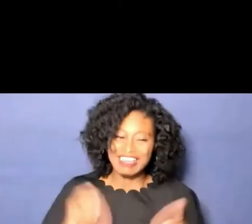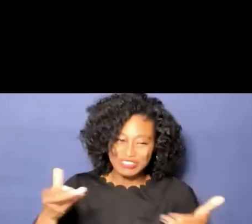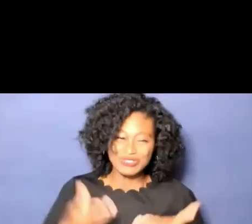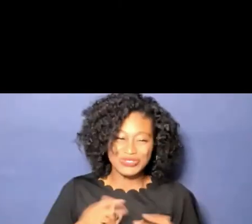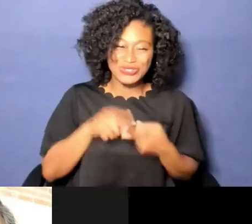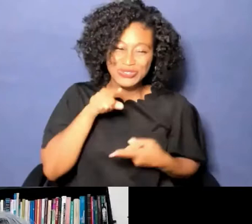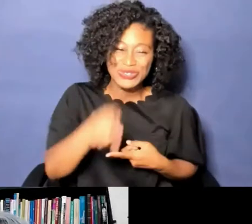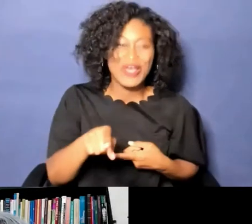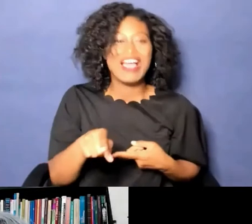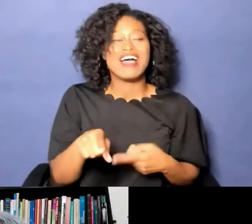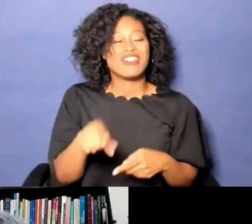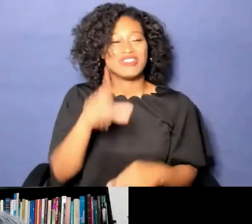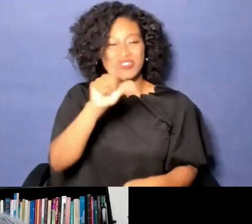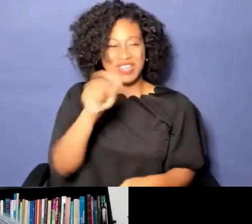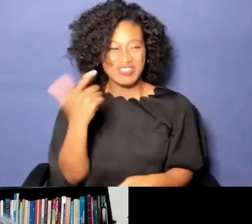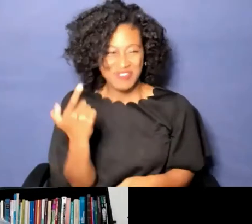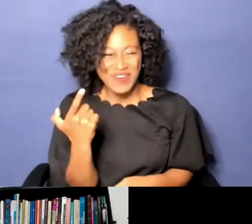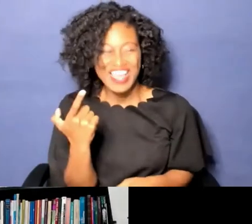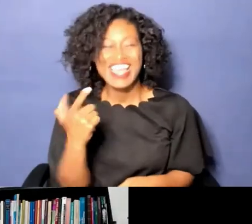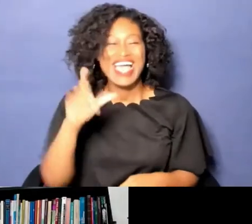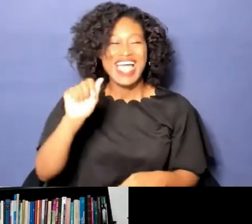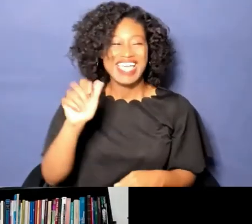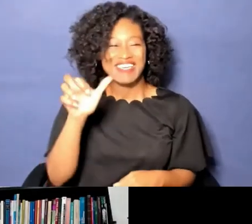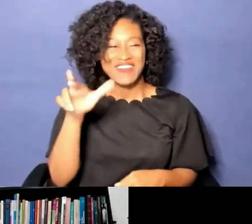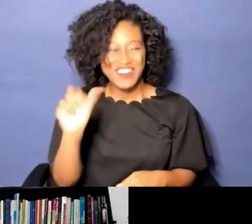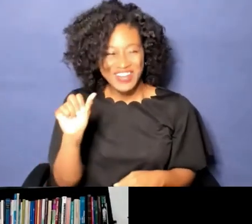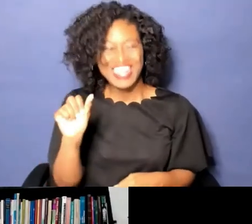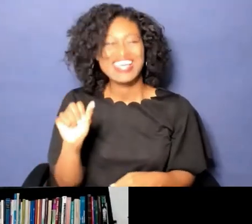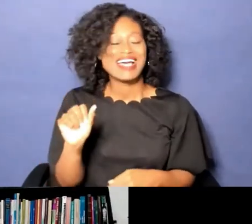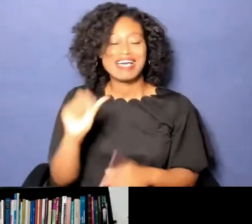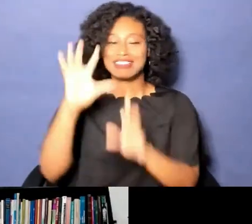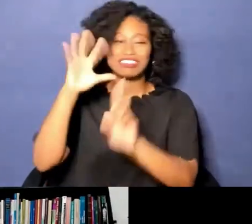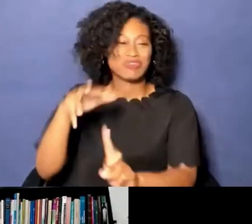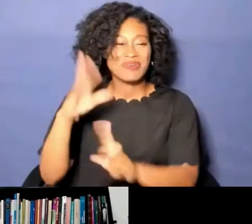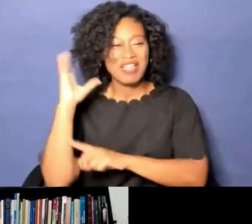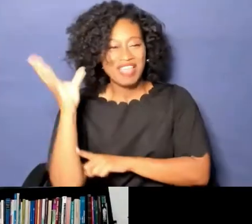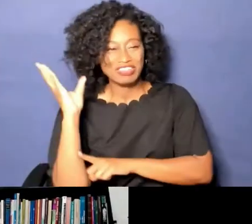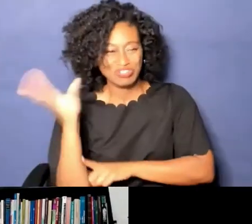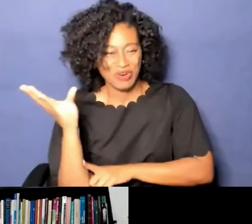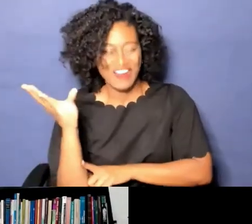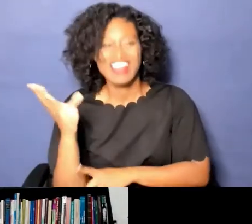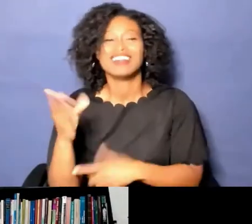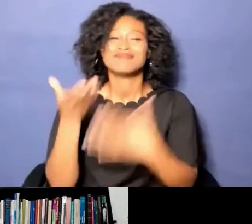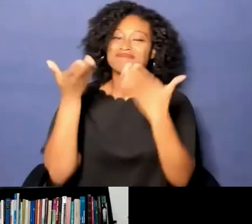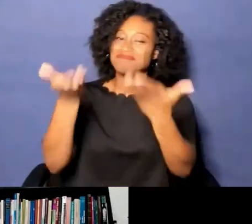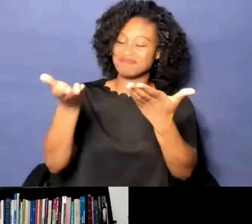2021 AERA Distinguished Lecture, Professor Sylvia Hurtado.